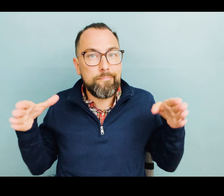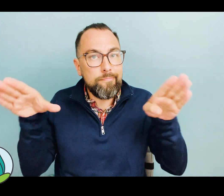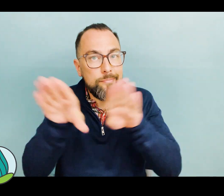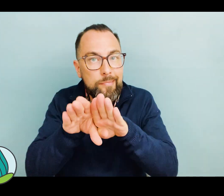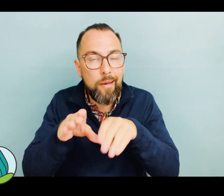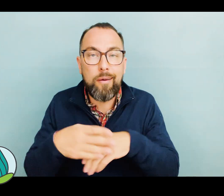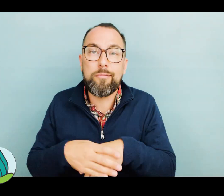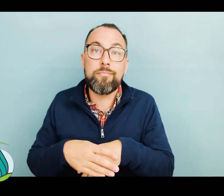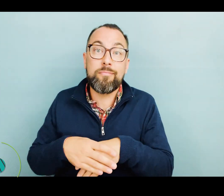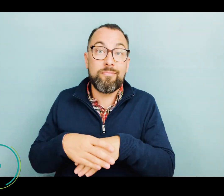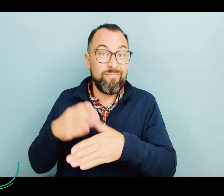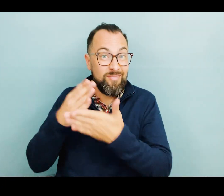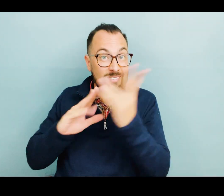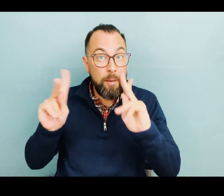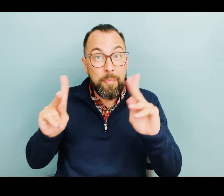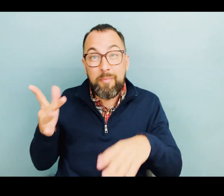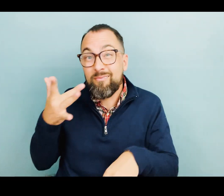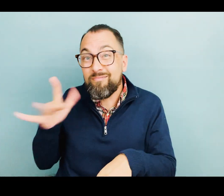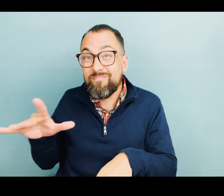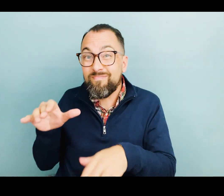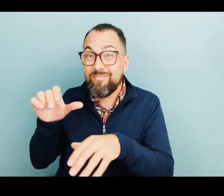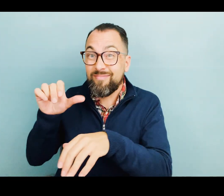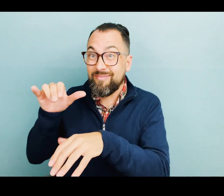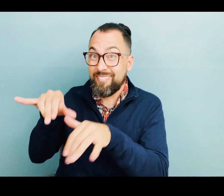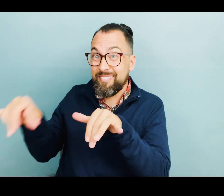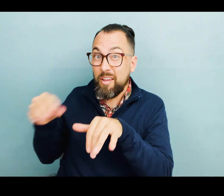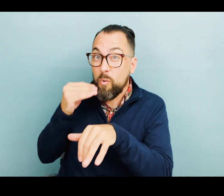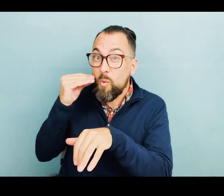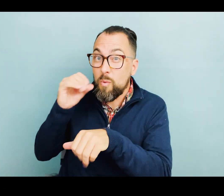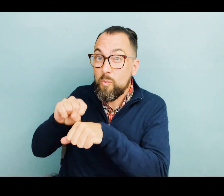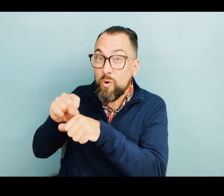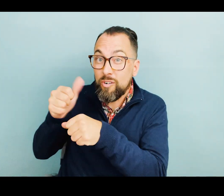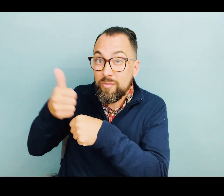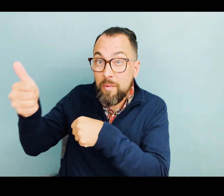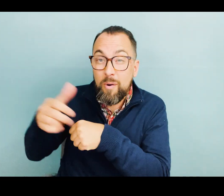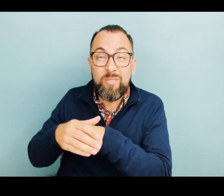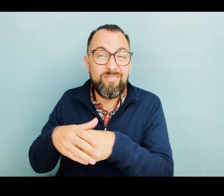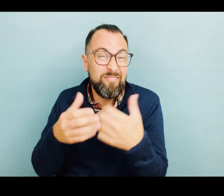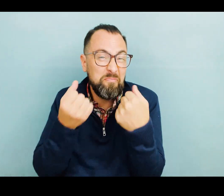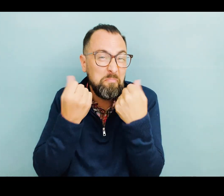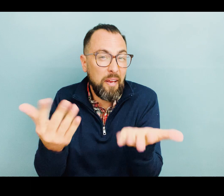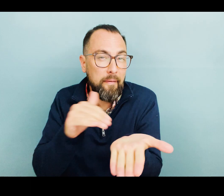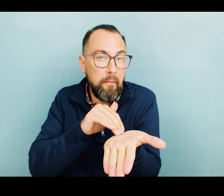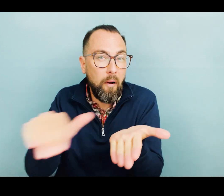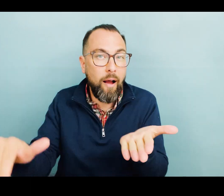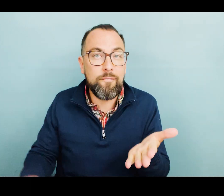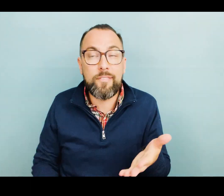the country went on lockdown. Some of us were fortunate enough to work remotely from home,